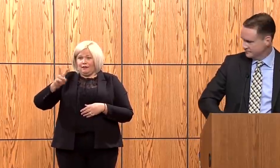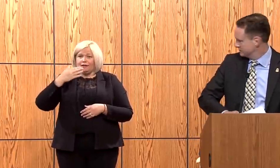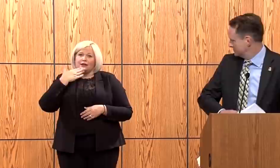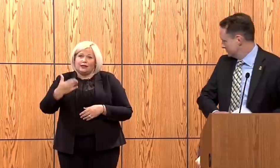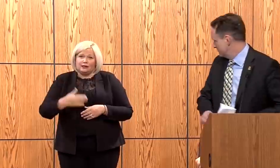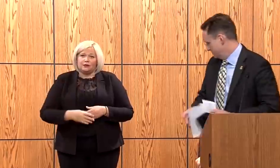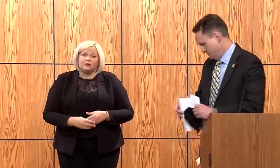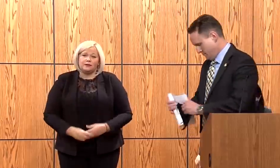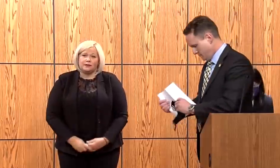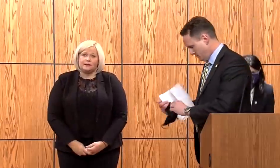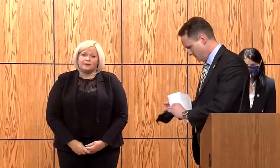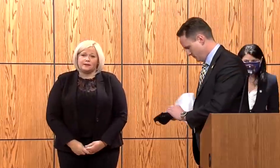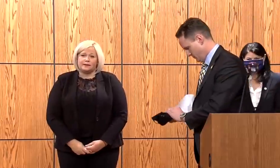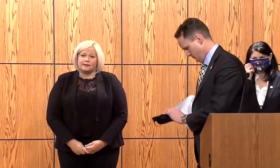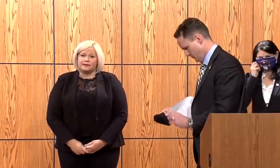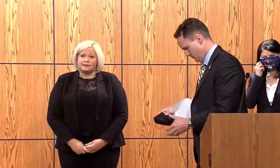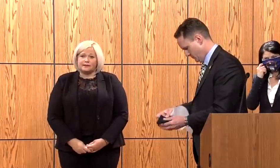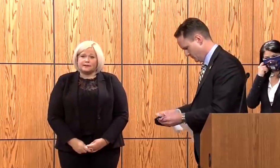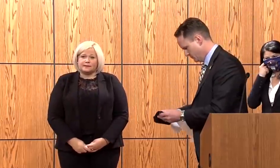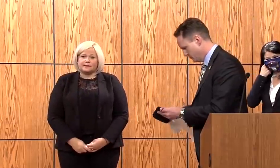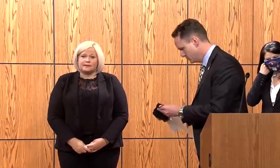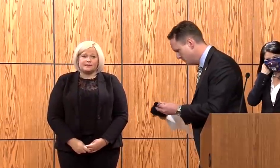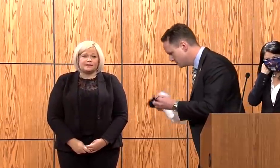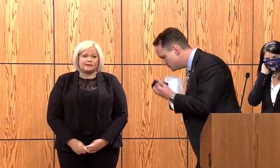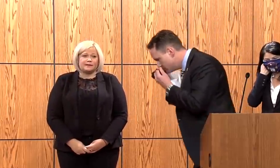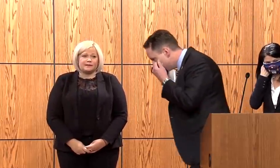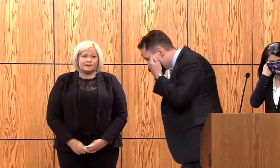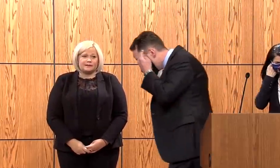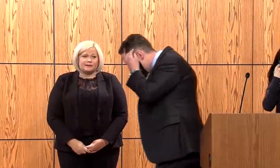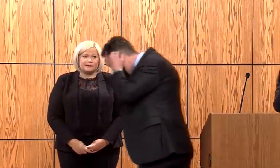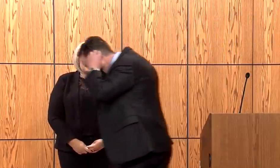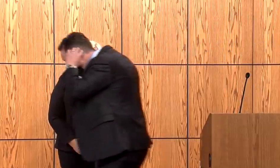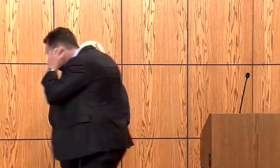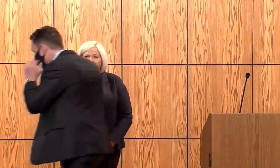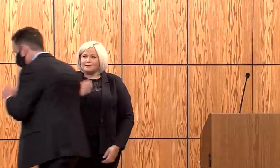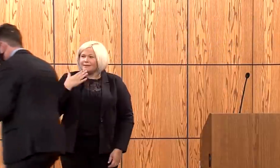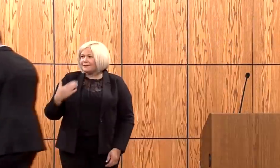1-800-CALL-FBI OR SUBMIT TIPS ONLINE AT TIPS.FBI.GOV.